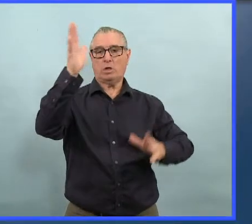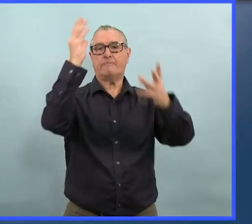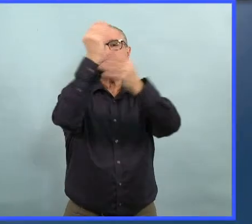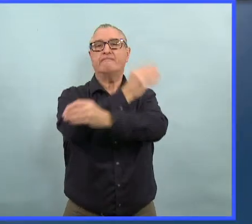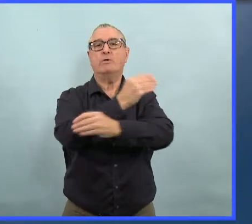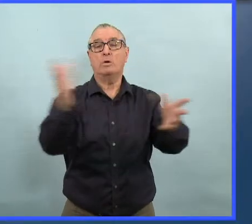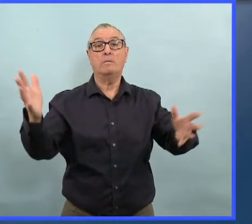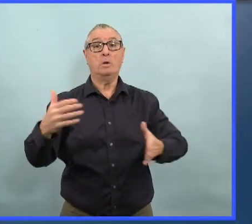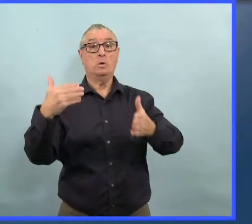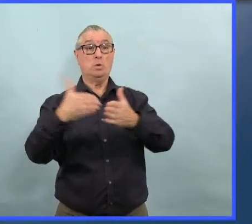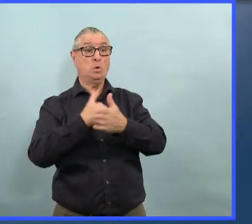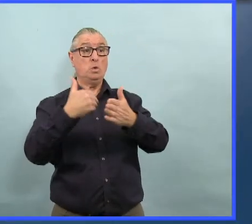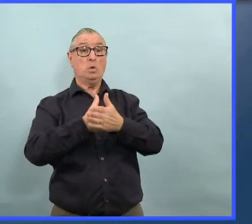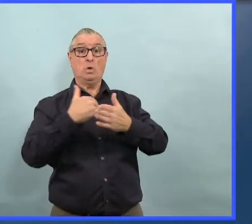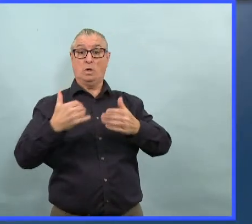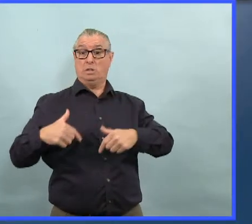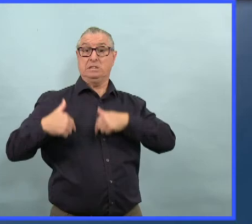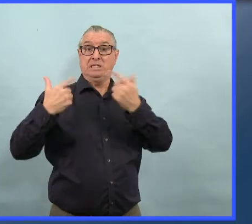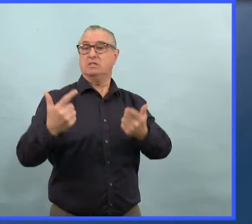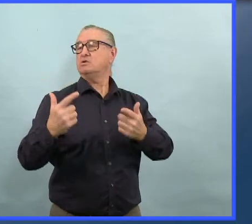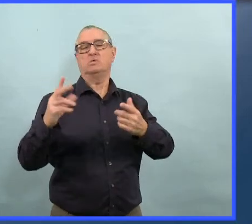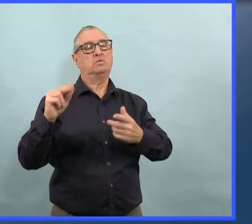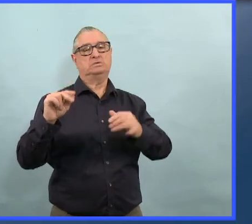okay thanks and you know you talk about the effectiveness